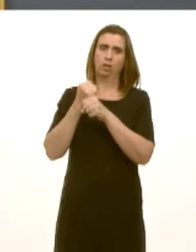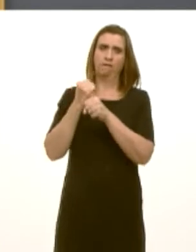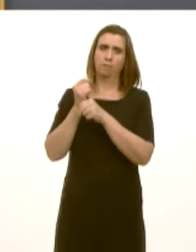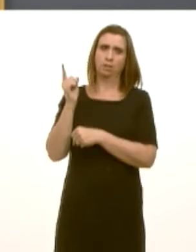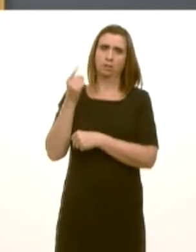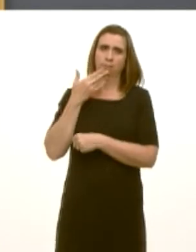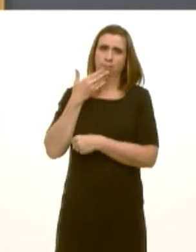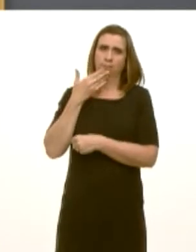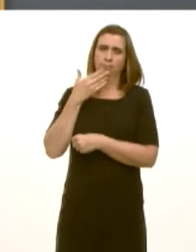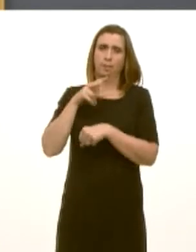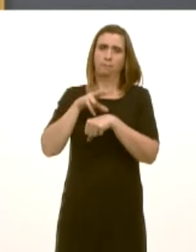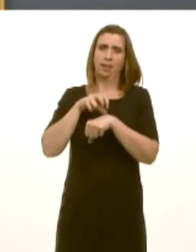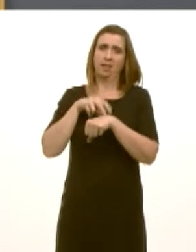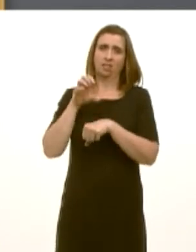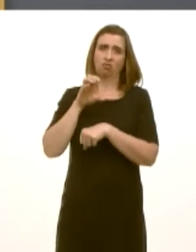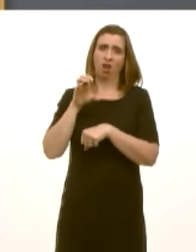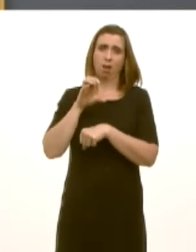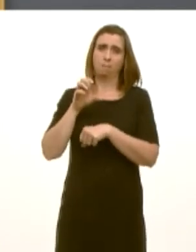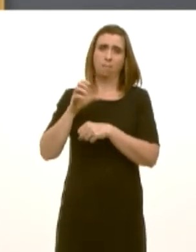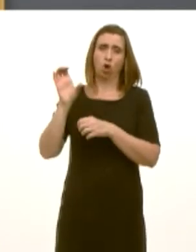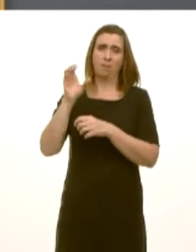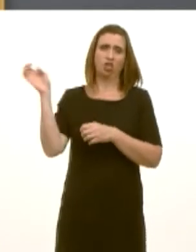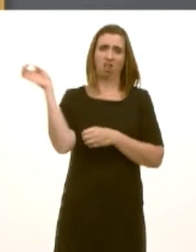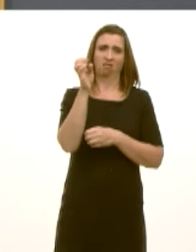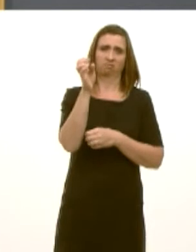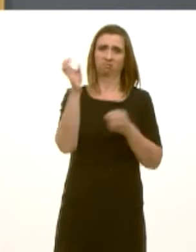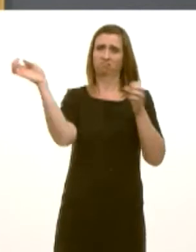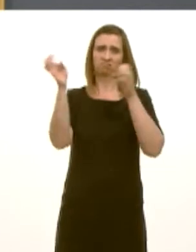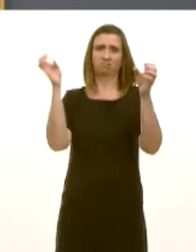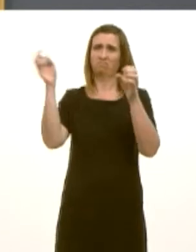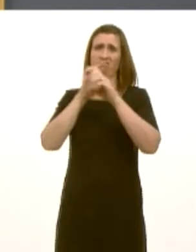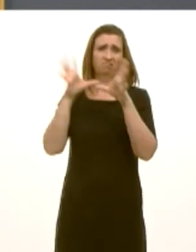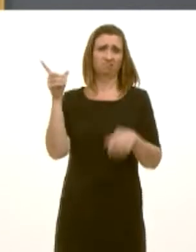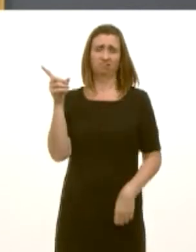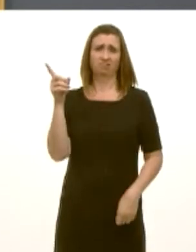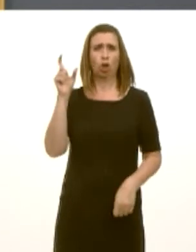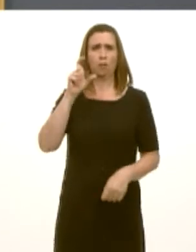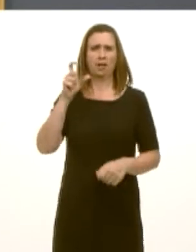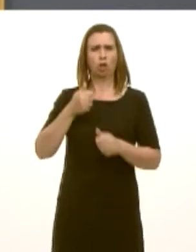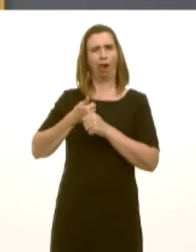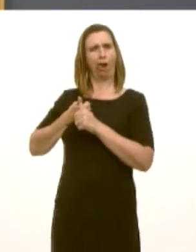police and crime commissioners, where a commissioner is more faithful to his own partyís policies